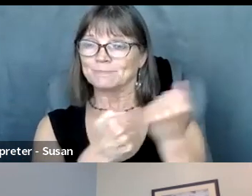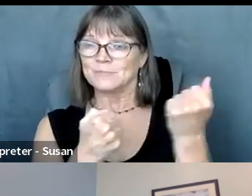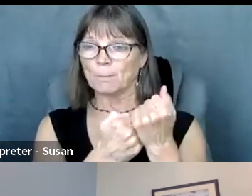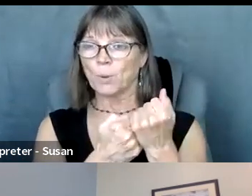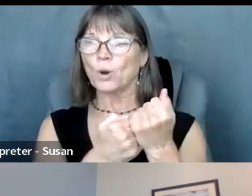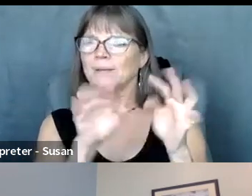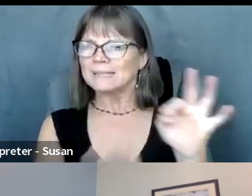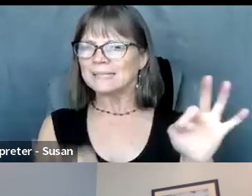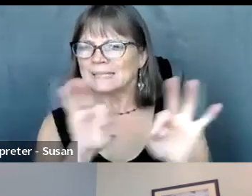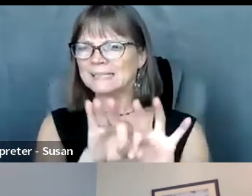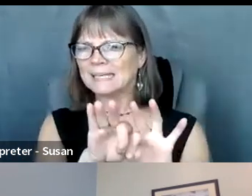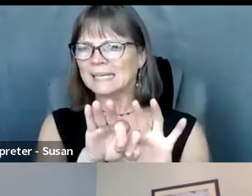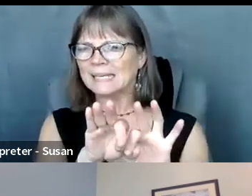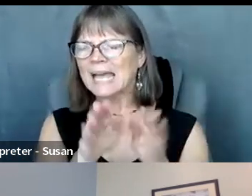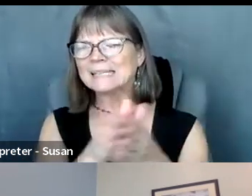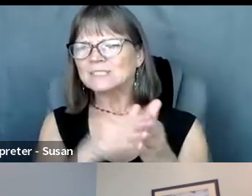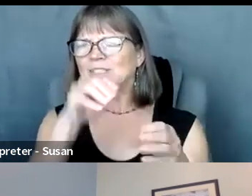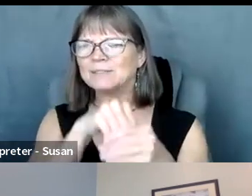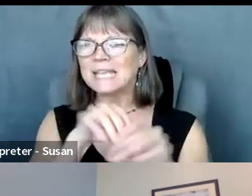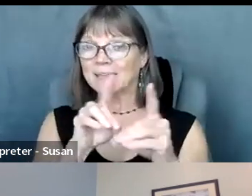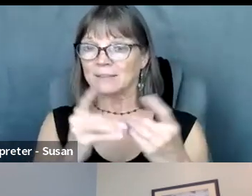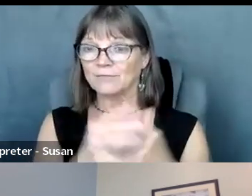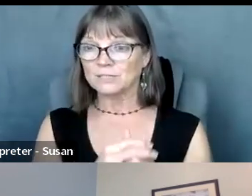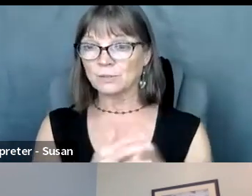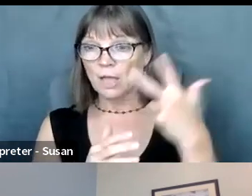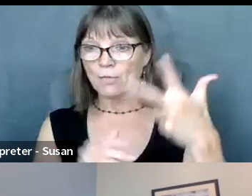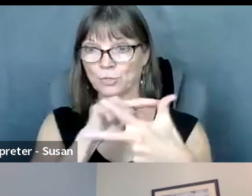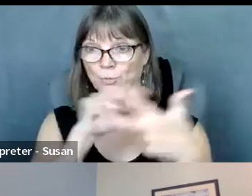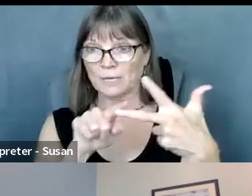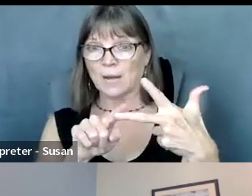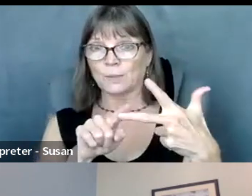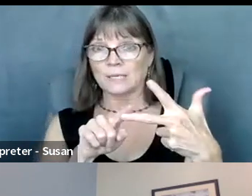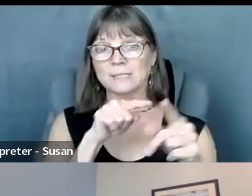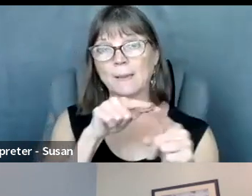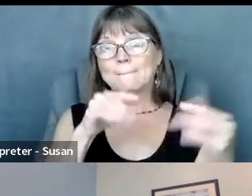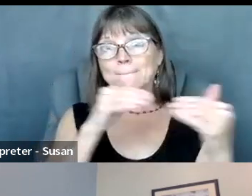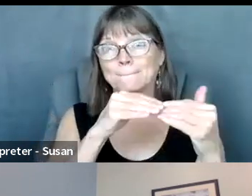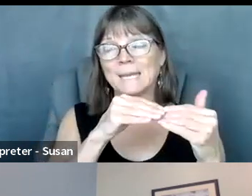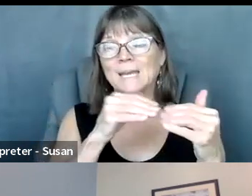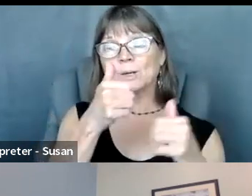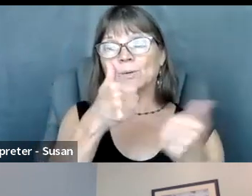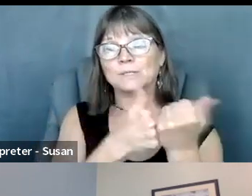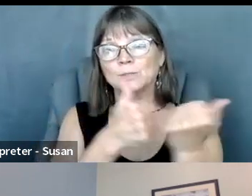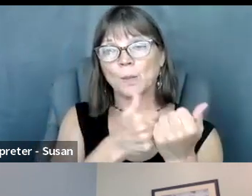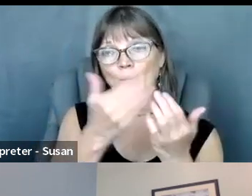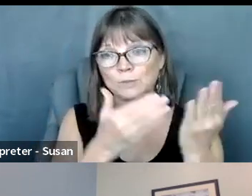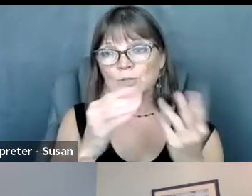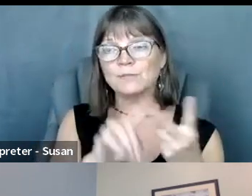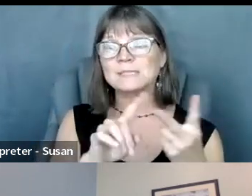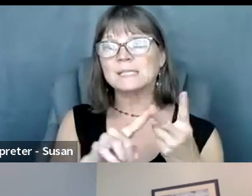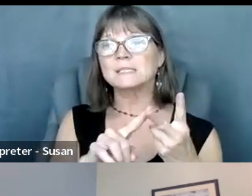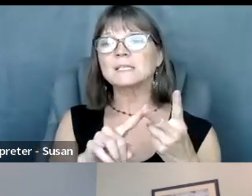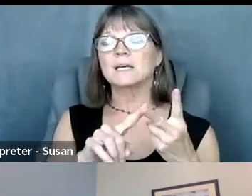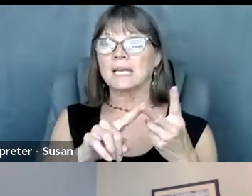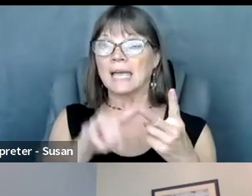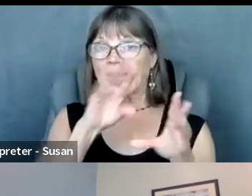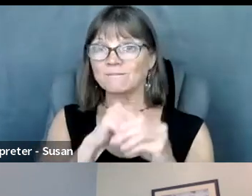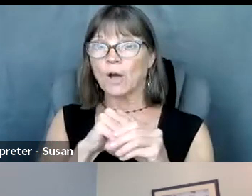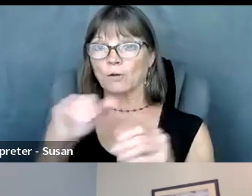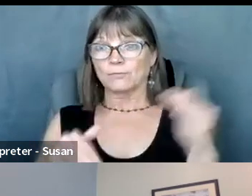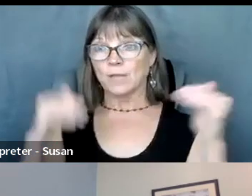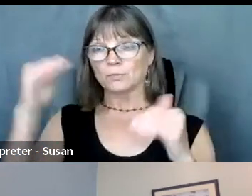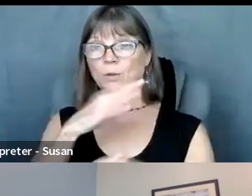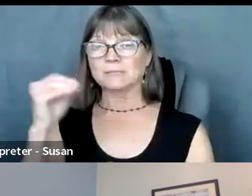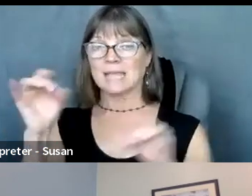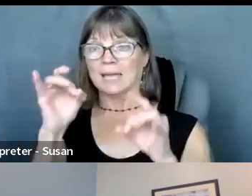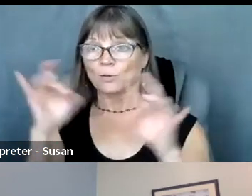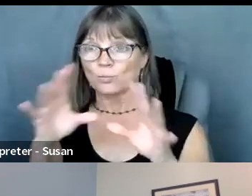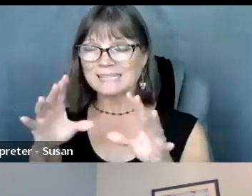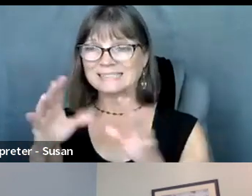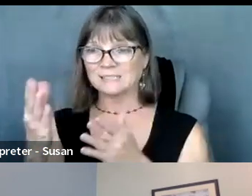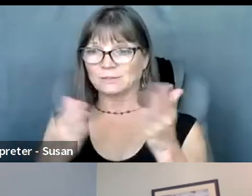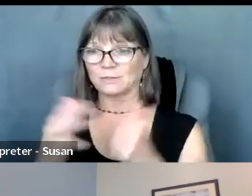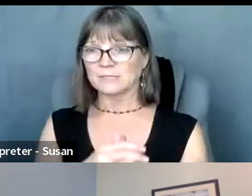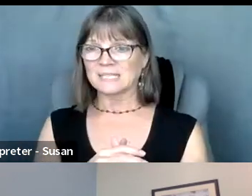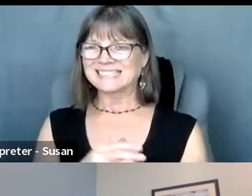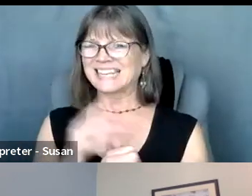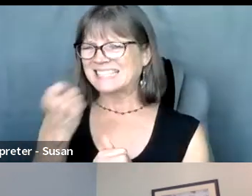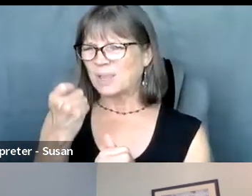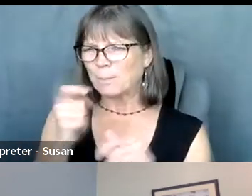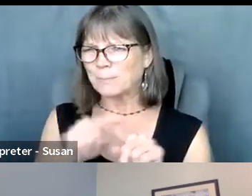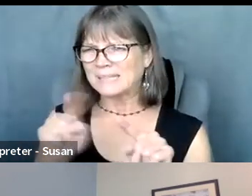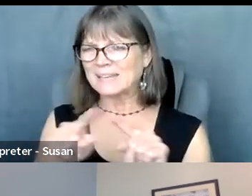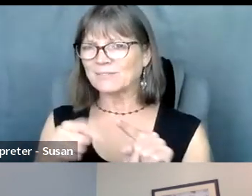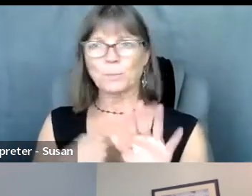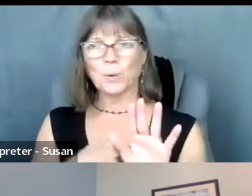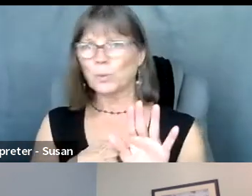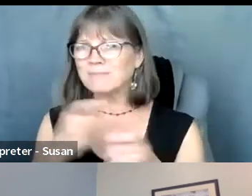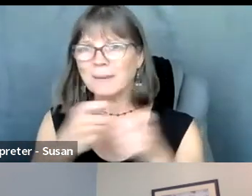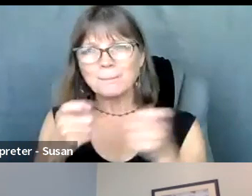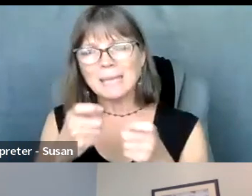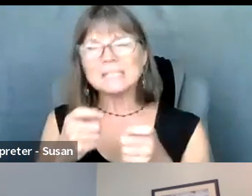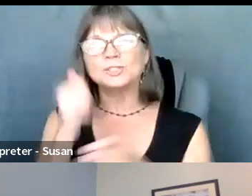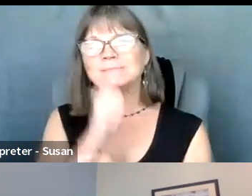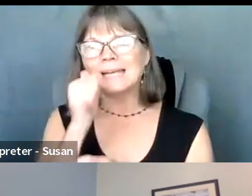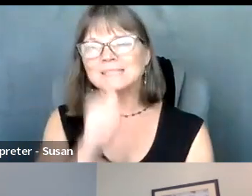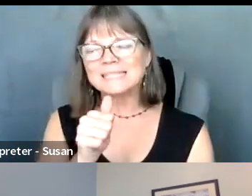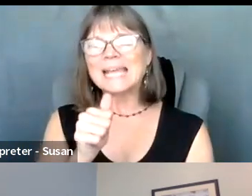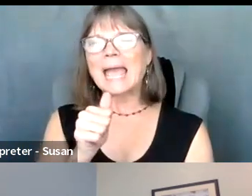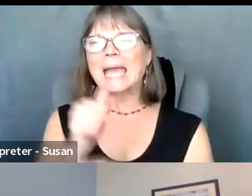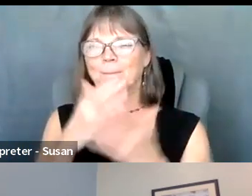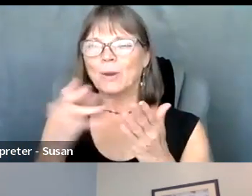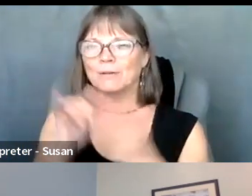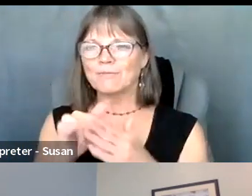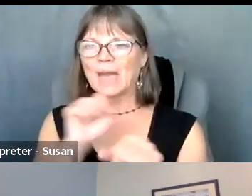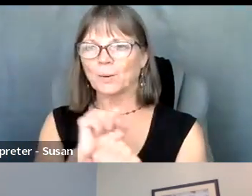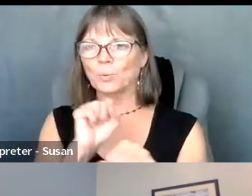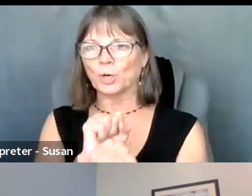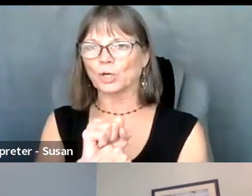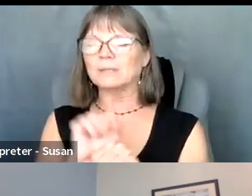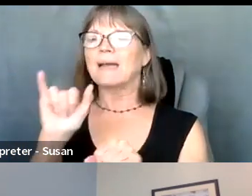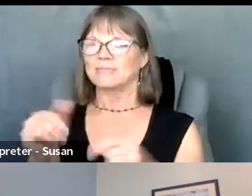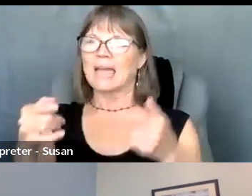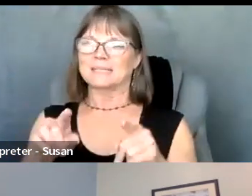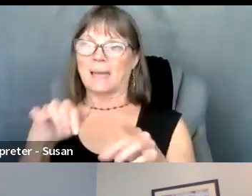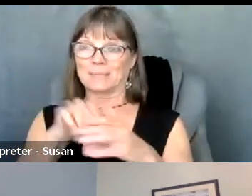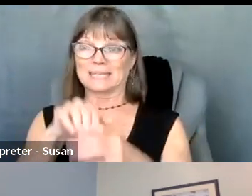Charles Rousseau (he/him): in the division. And so three of those areas are peer support services, services for justice involved adults and crisis services. It's slightly different. We're not managing the programmatic day to day part of that work that's happening in Sara's shop.